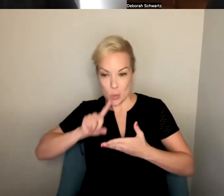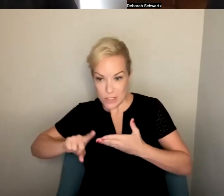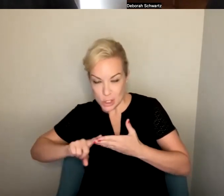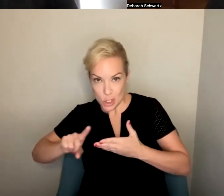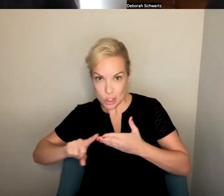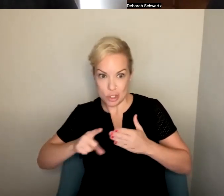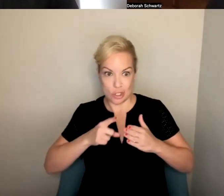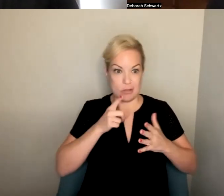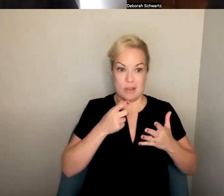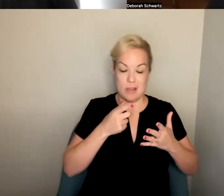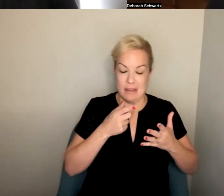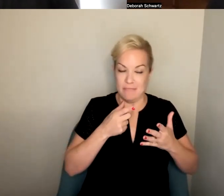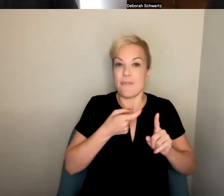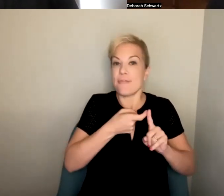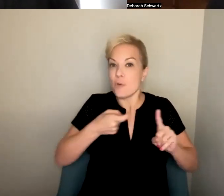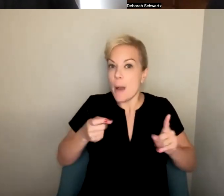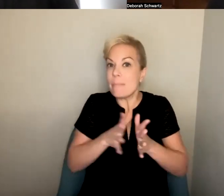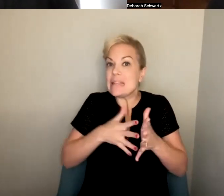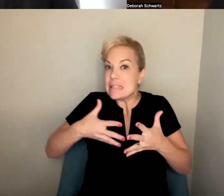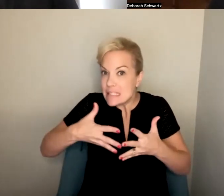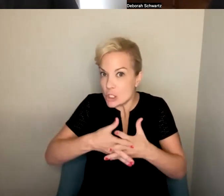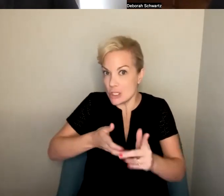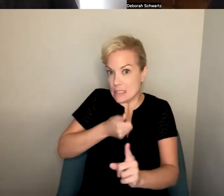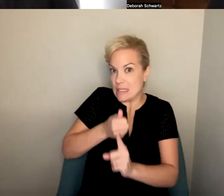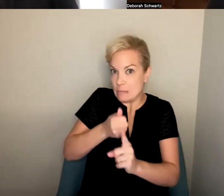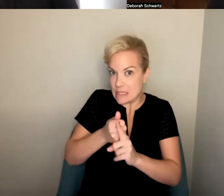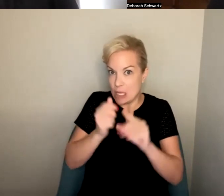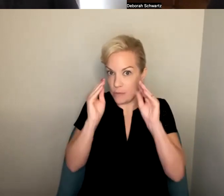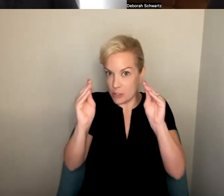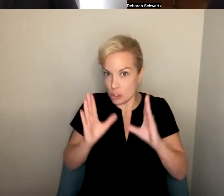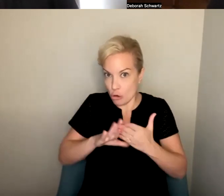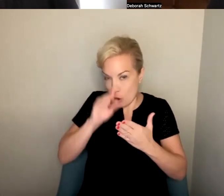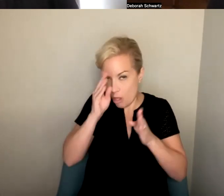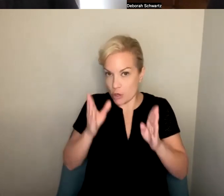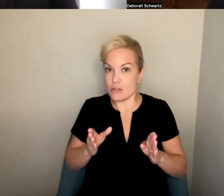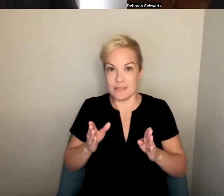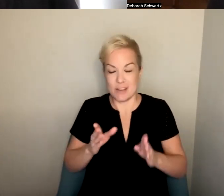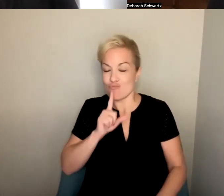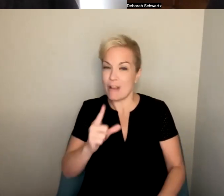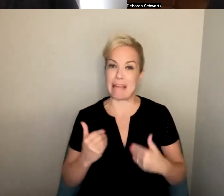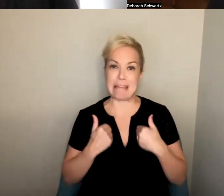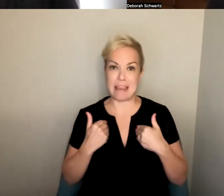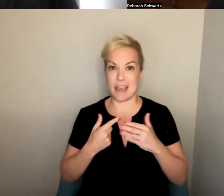Scholars it's a relatively young field it begins in the 1960s and 70s and so the individuals like